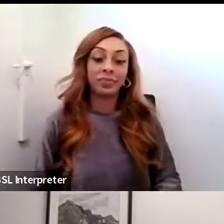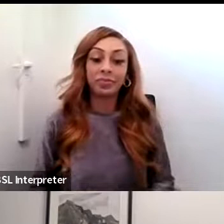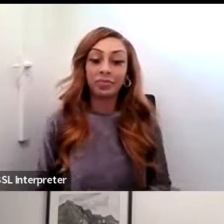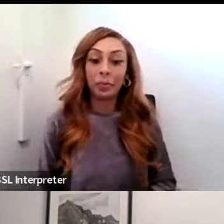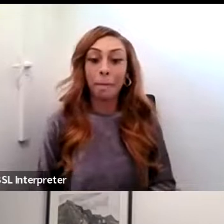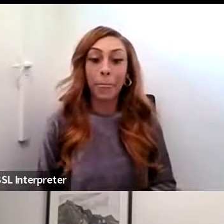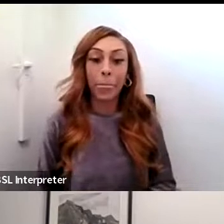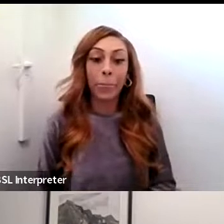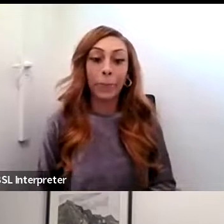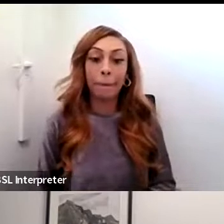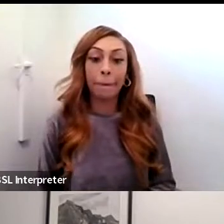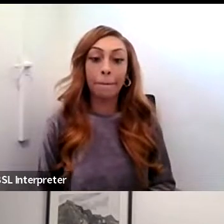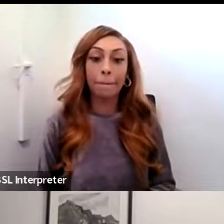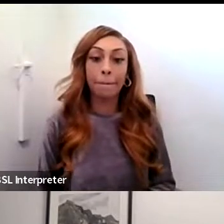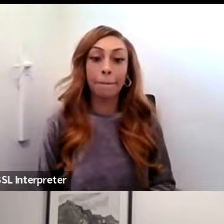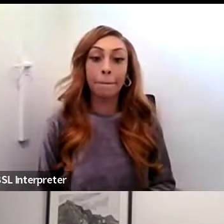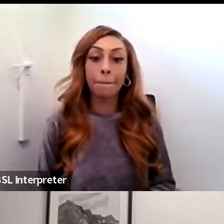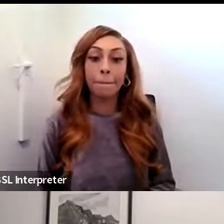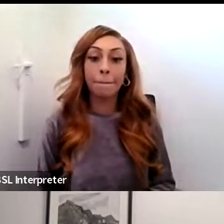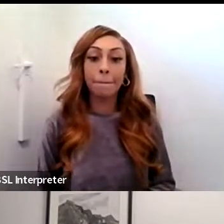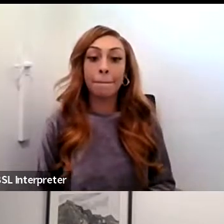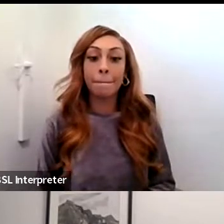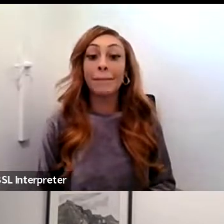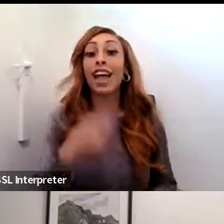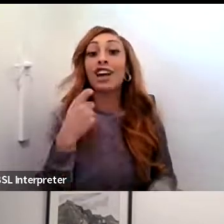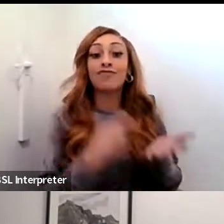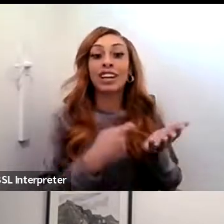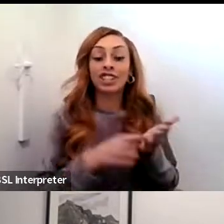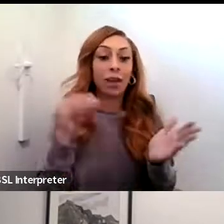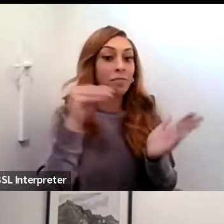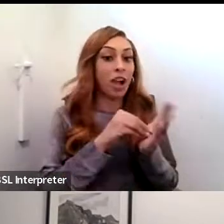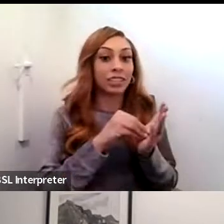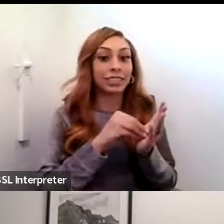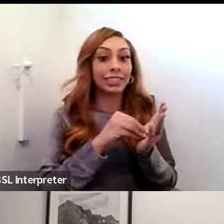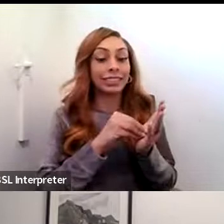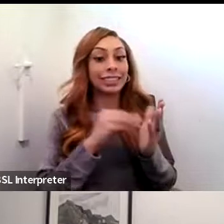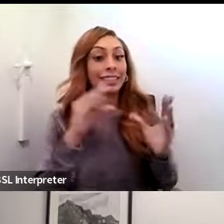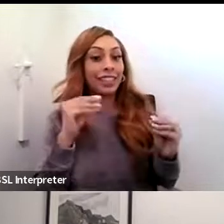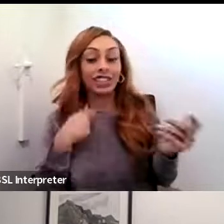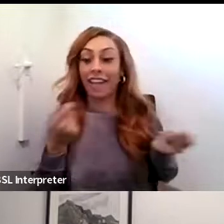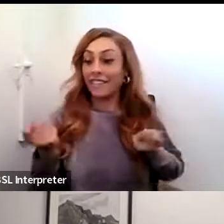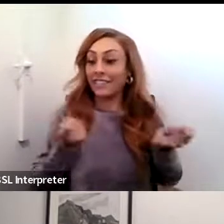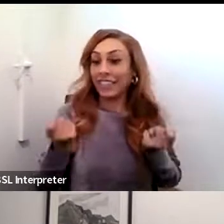That's fantastic, thanks everybody. Richard said in the chat as well that he would like to help facilitate that.